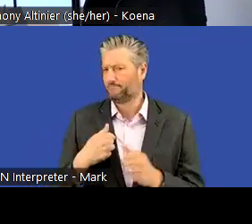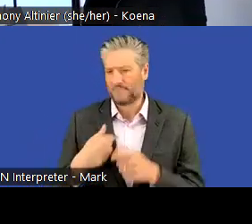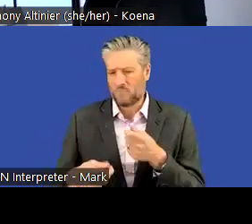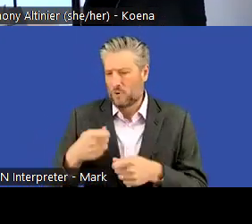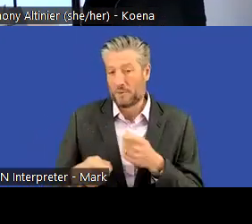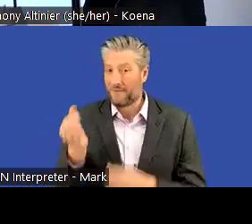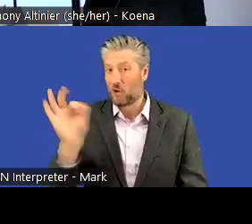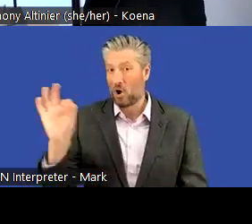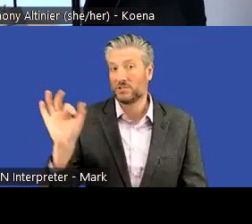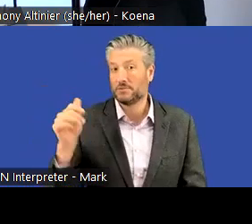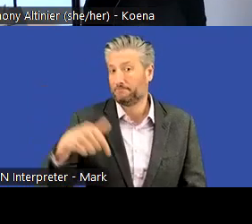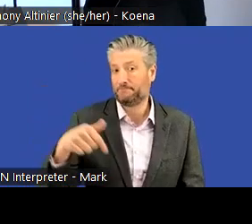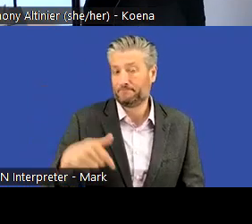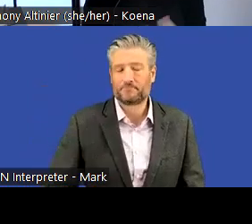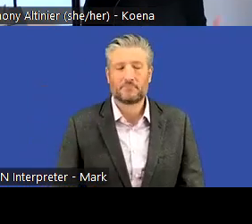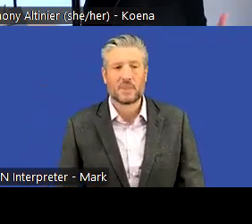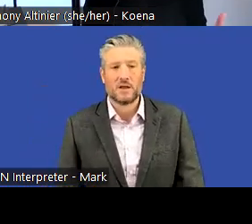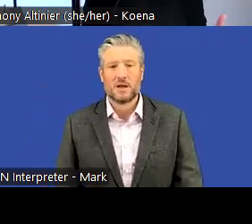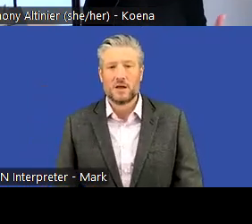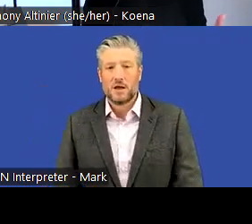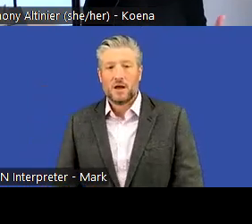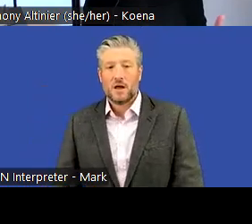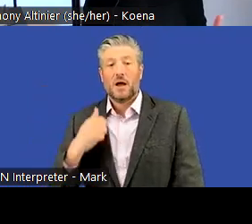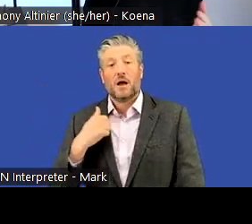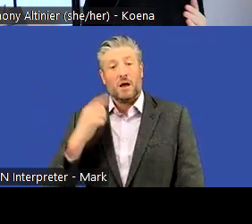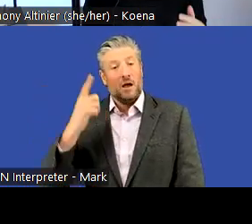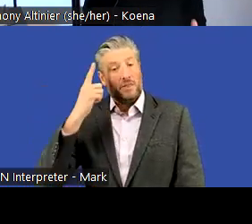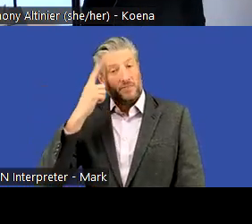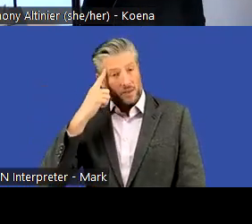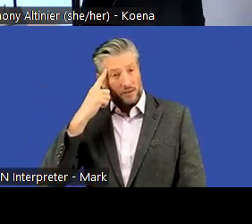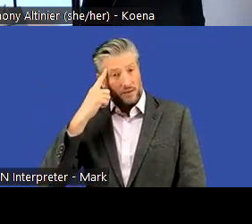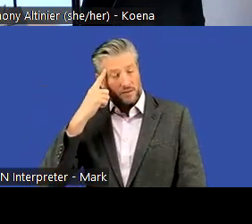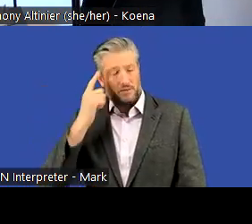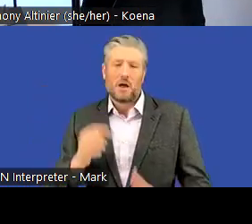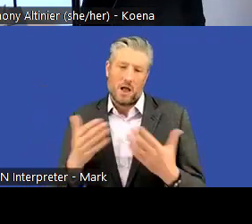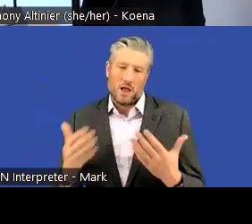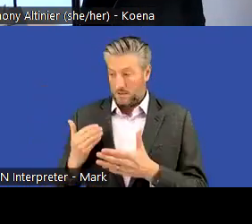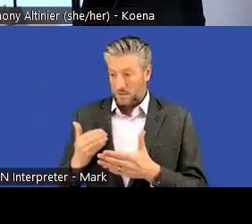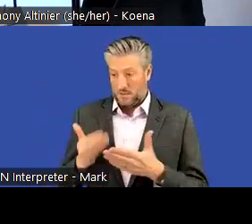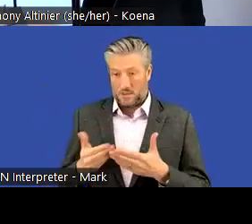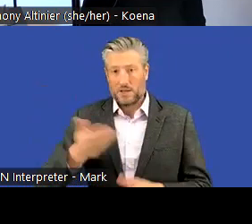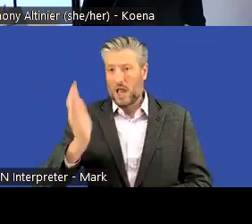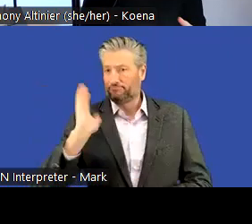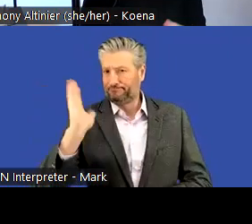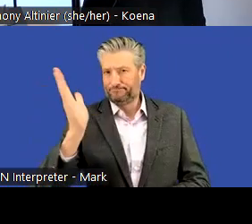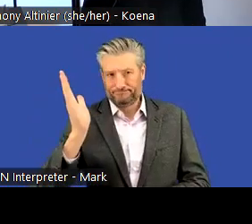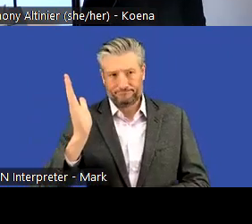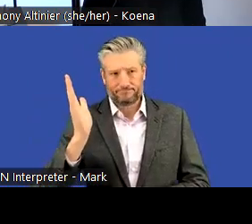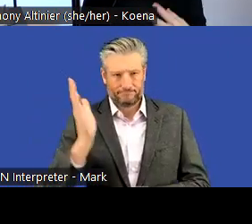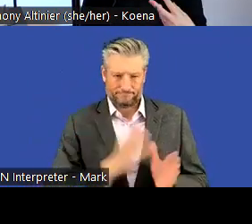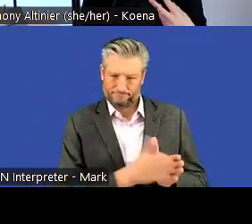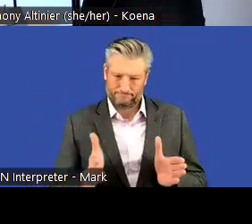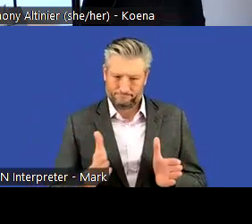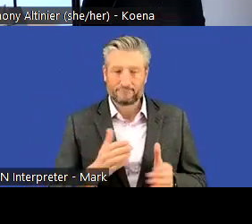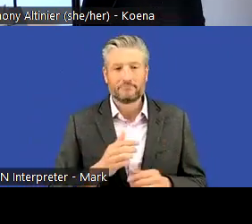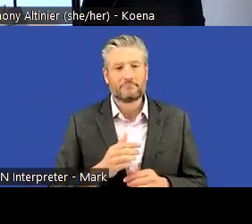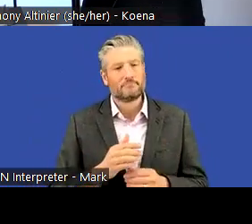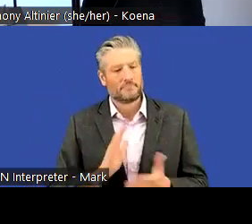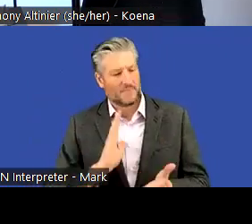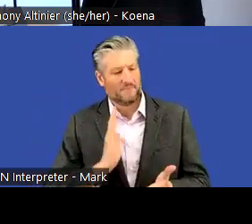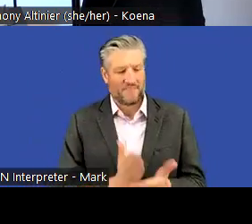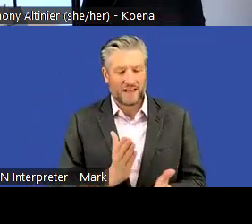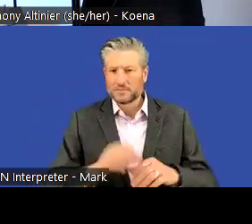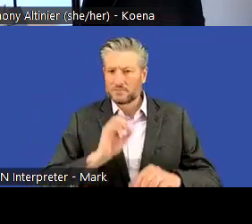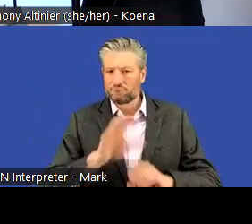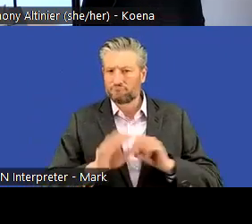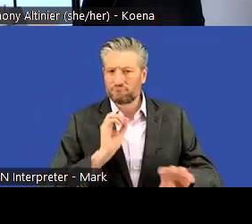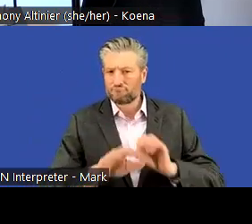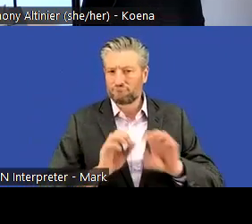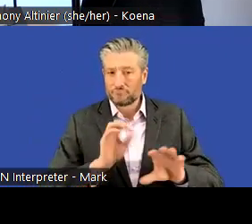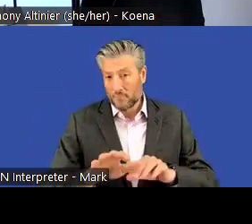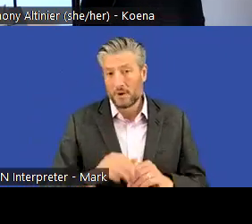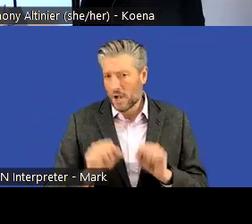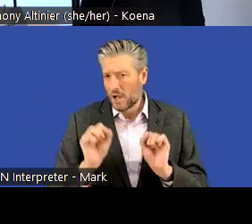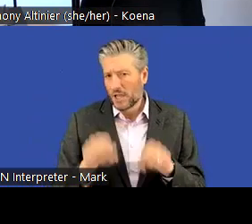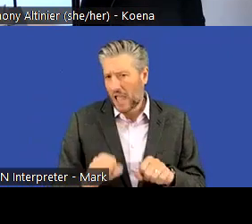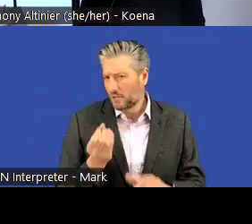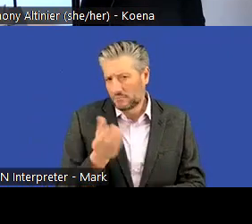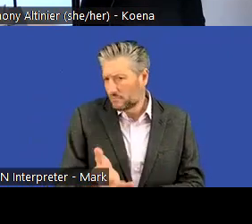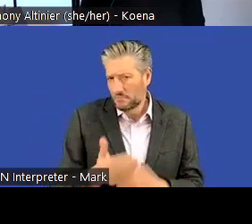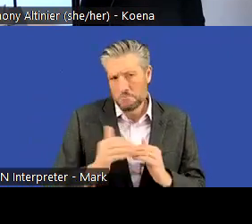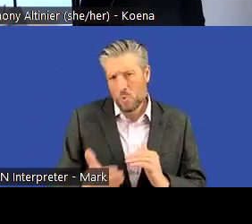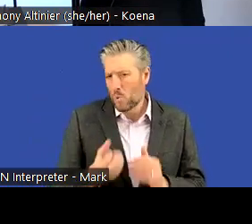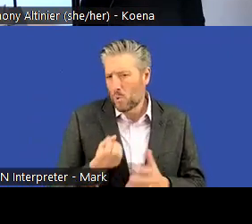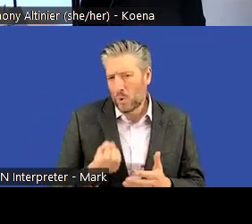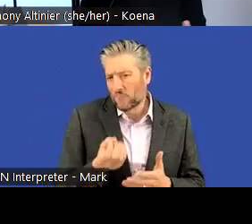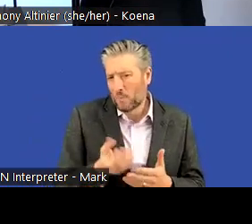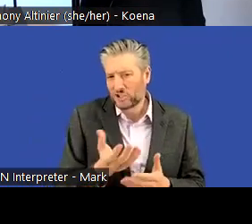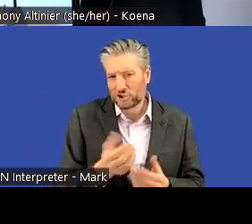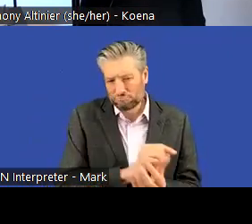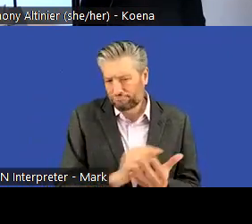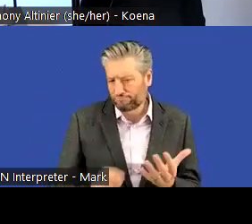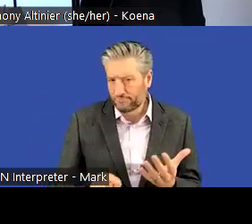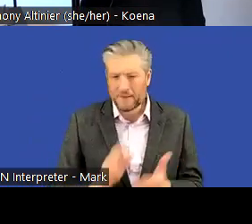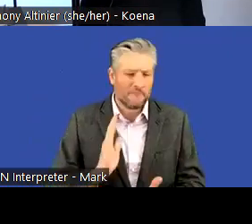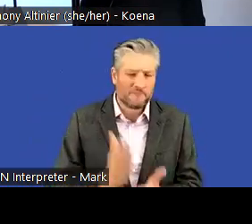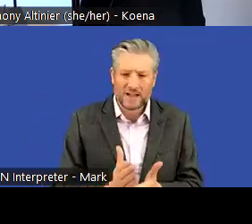And I think, so the first part is more and I will give you information to look into it